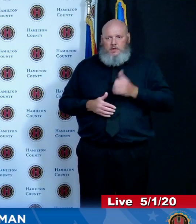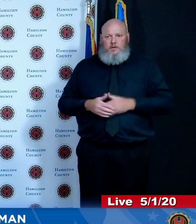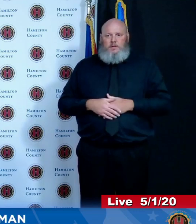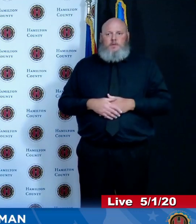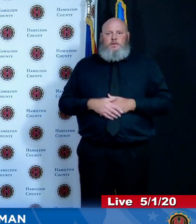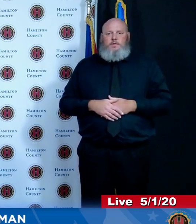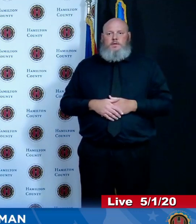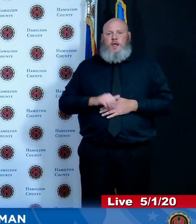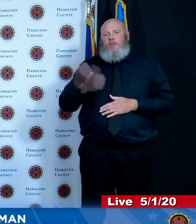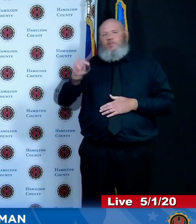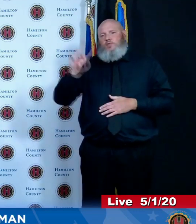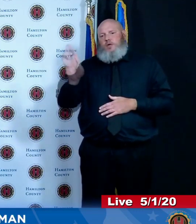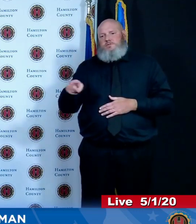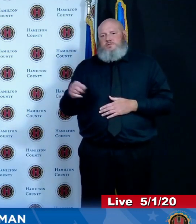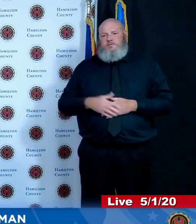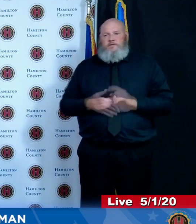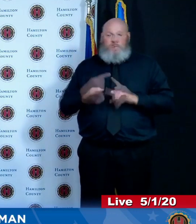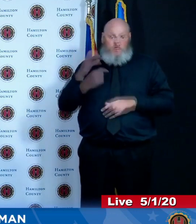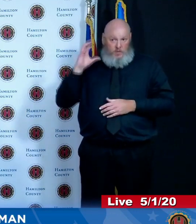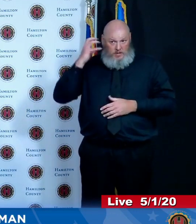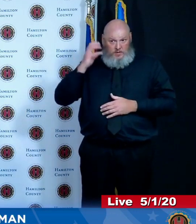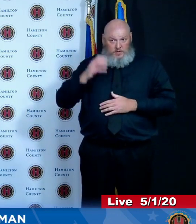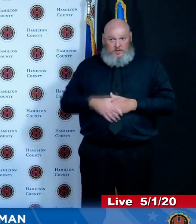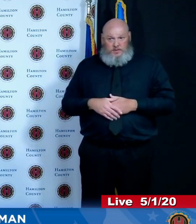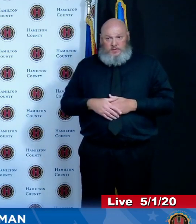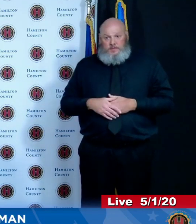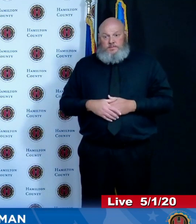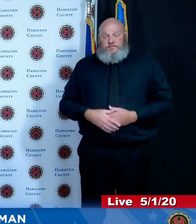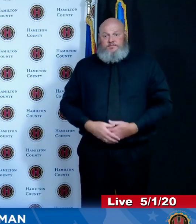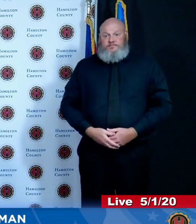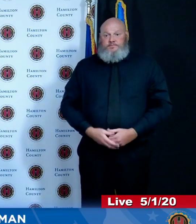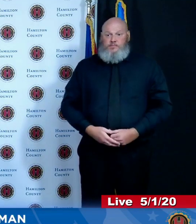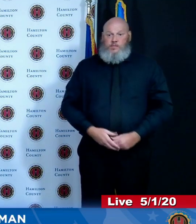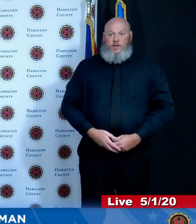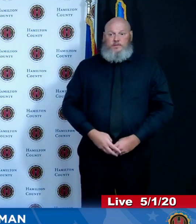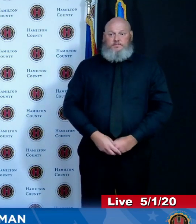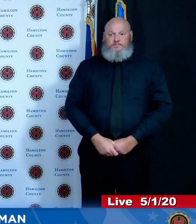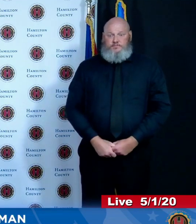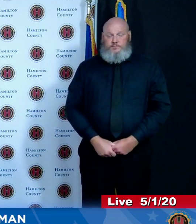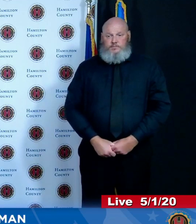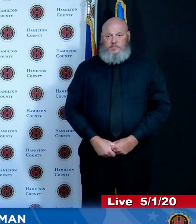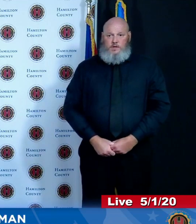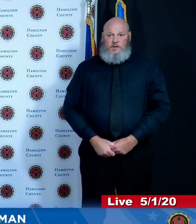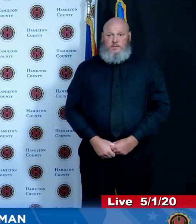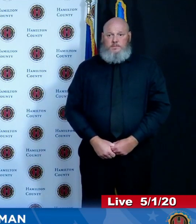Hanselman with WVXU know I think you sort of answered that they're just but